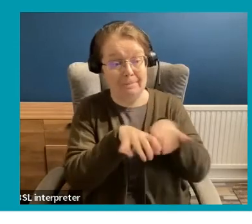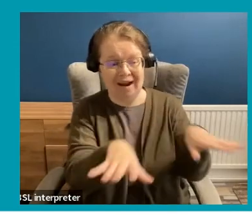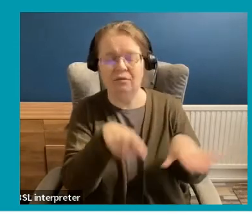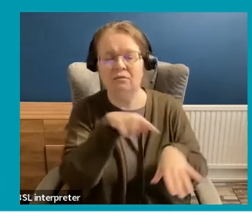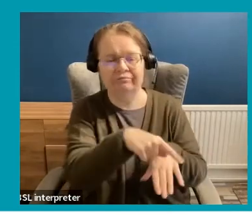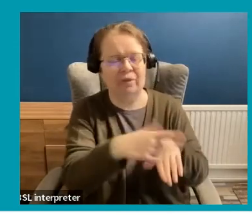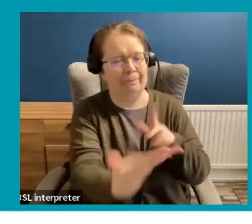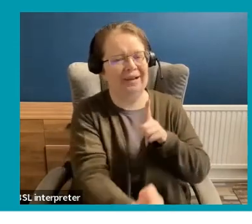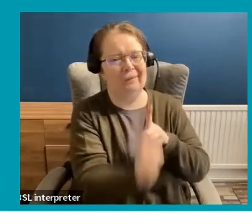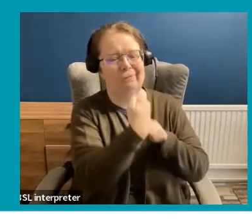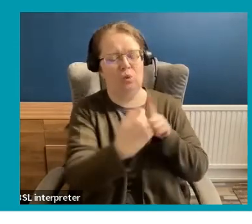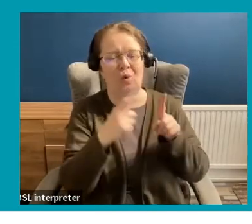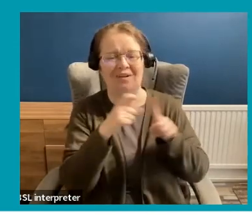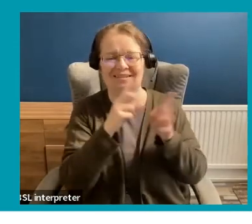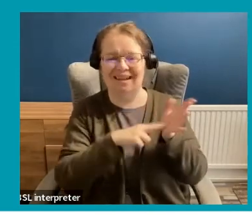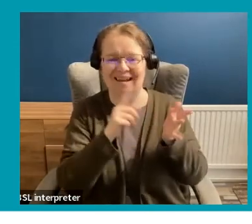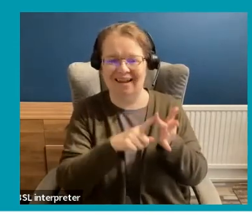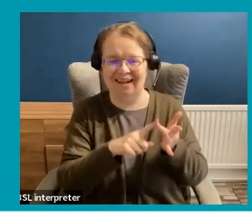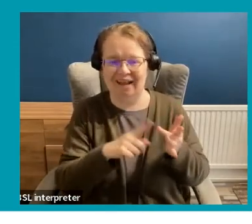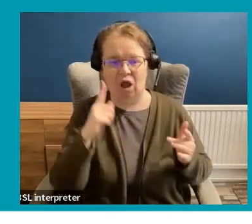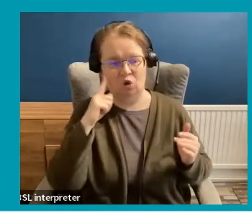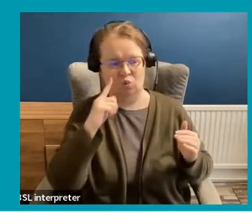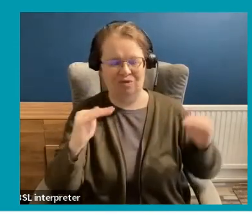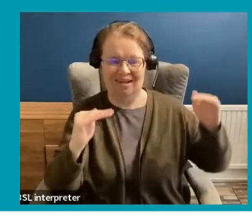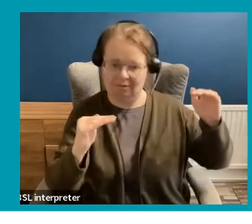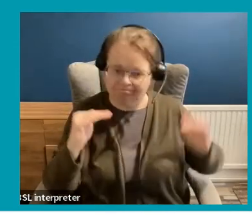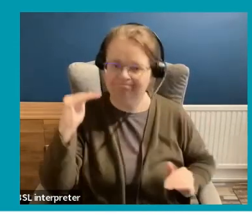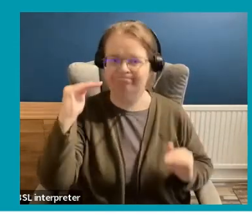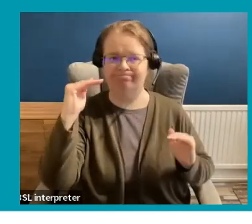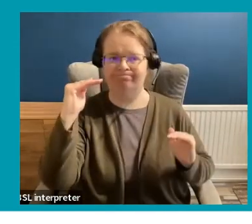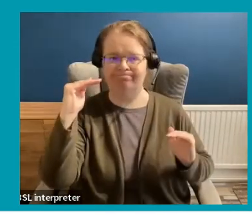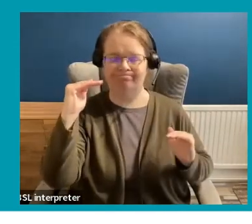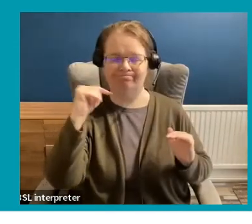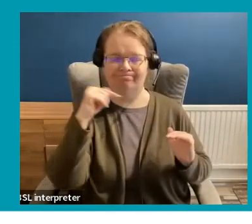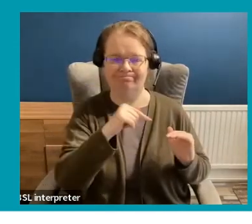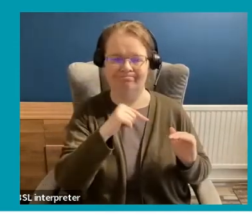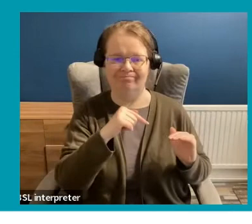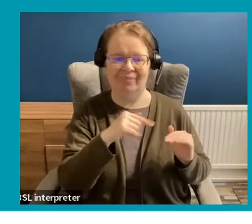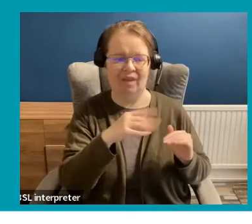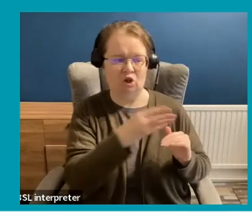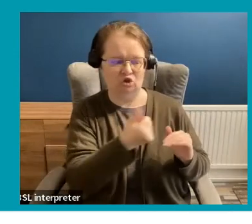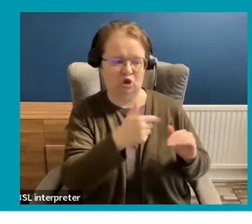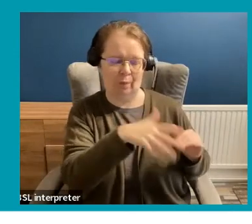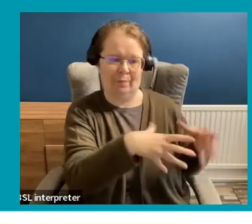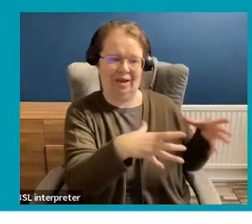So we have seen the distal portion impact of the pandemic uncertain members of society.